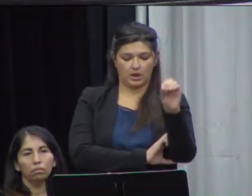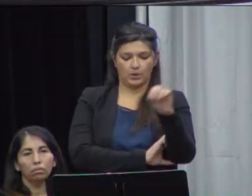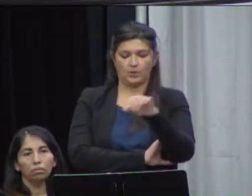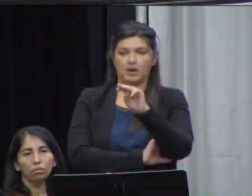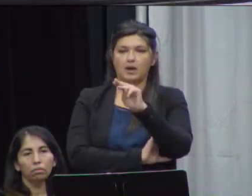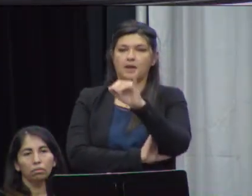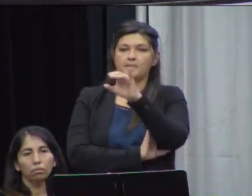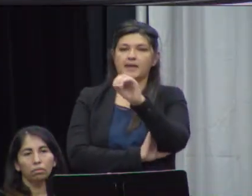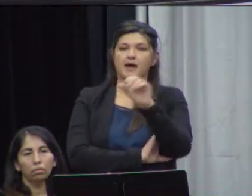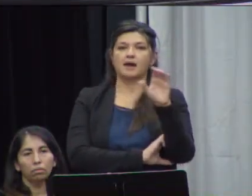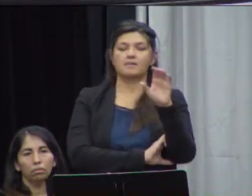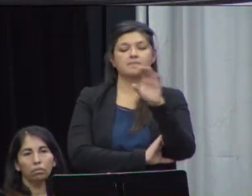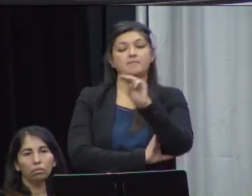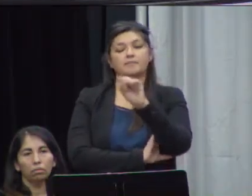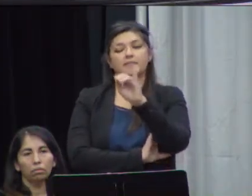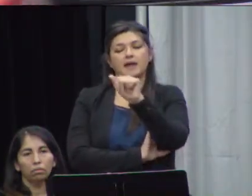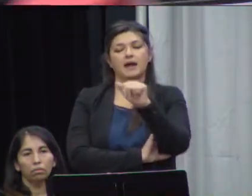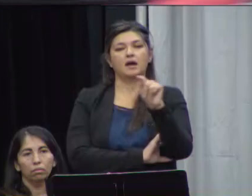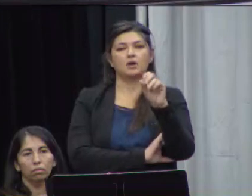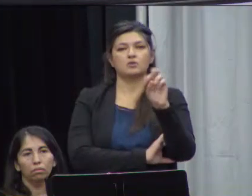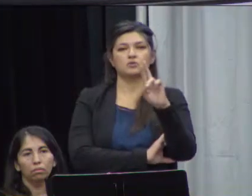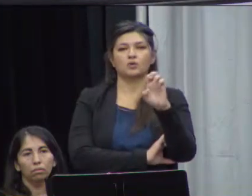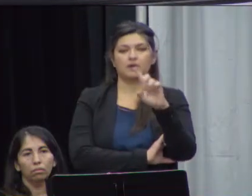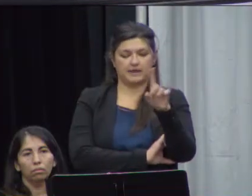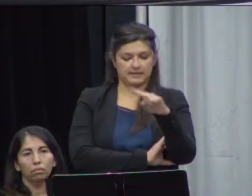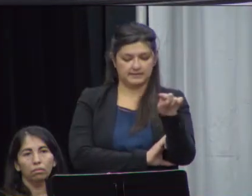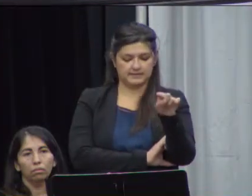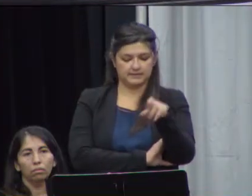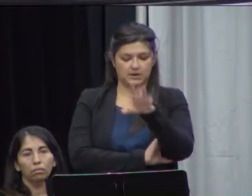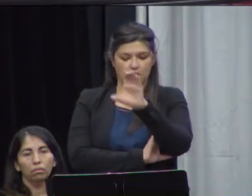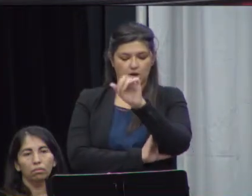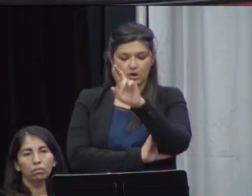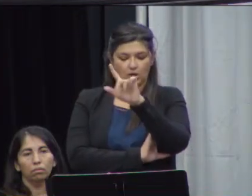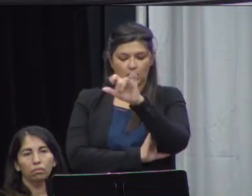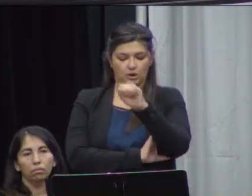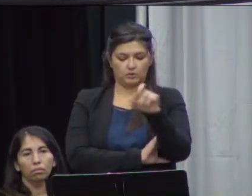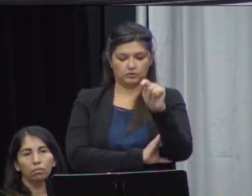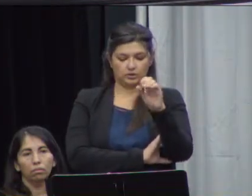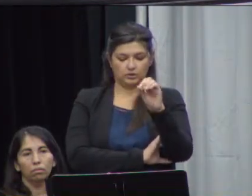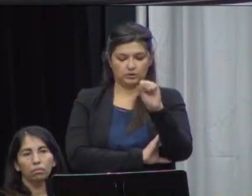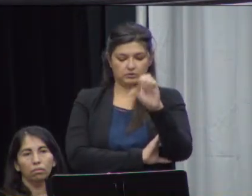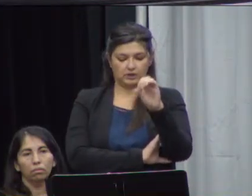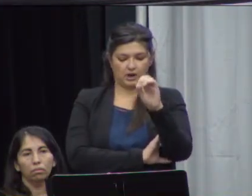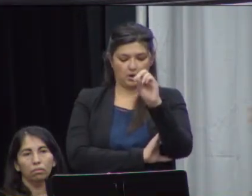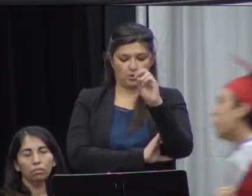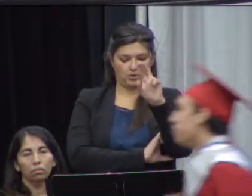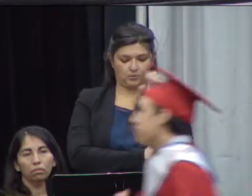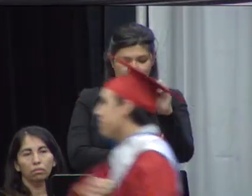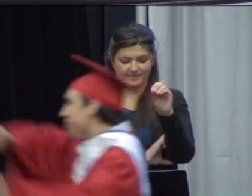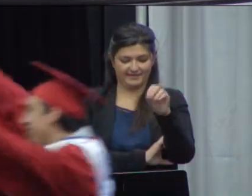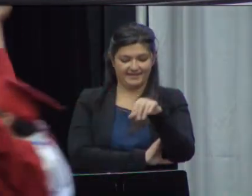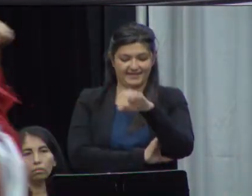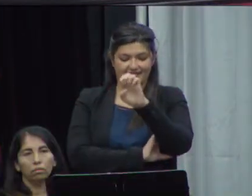(audience applauds) Carlos Toscano. (audience applauds) Eduardo Toscano Terrasas.